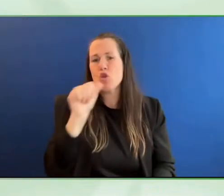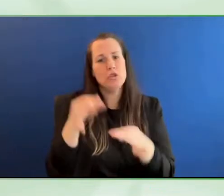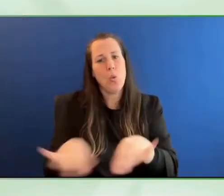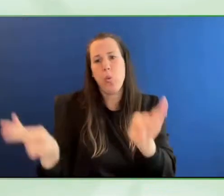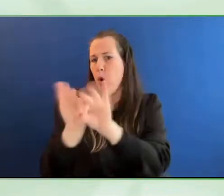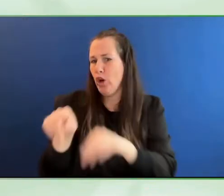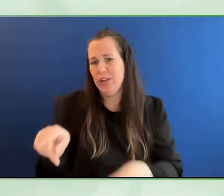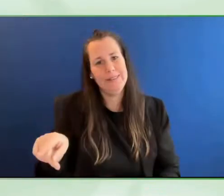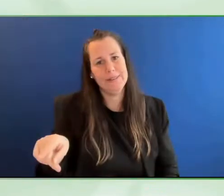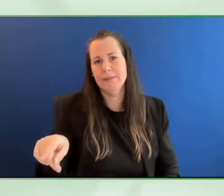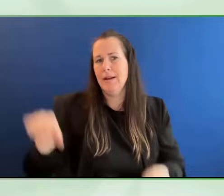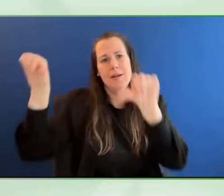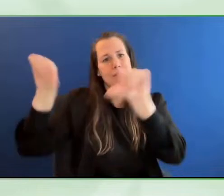Today they are obvious.